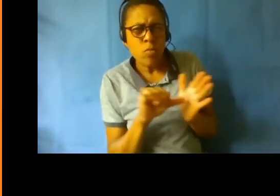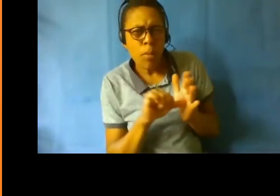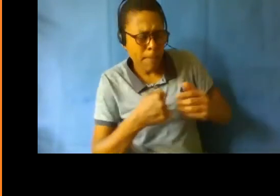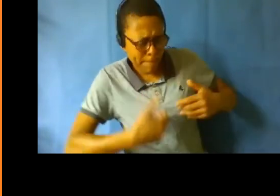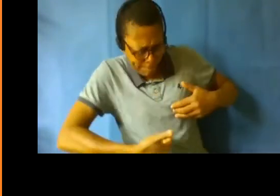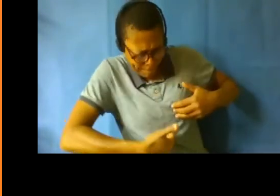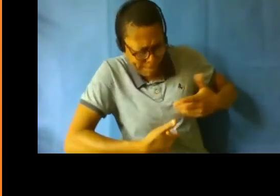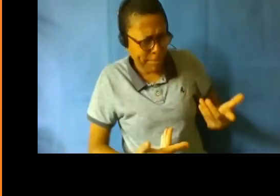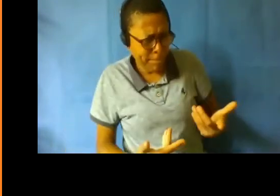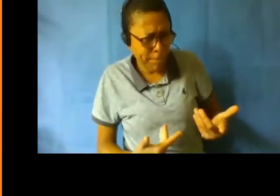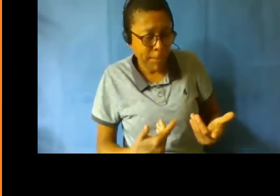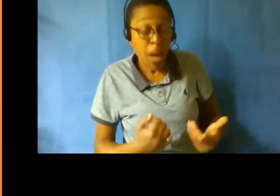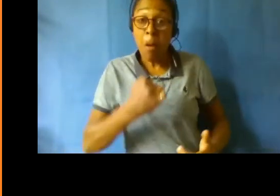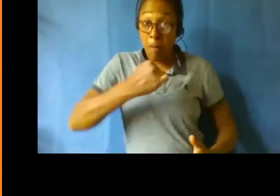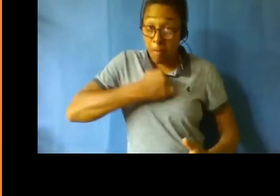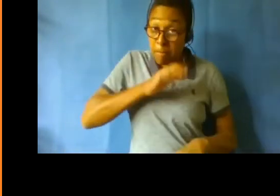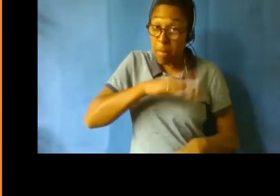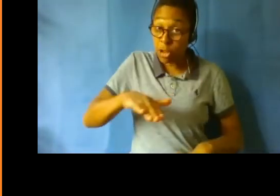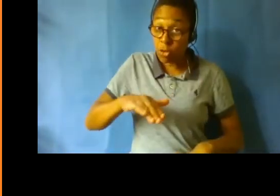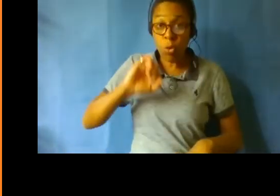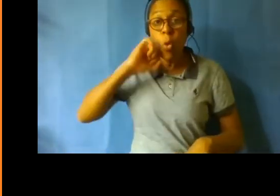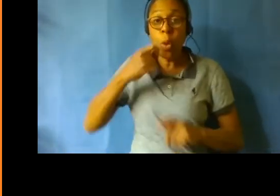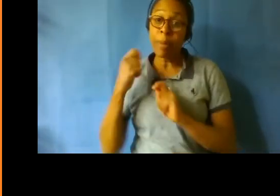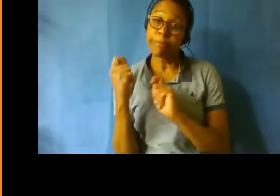vaccine and access to whatever contraceptives medications or whatever